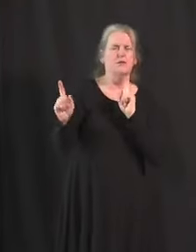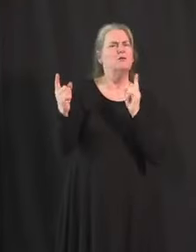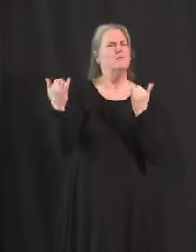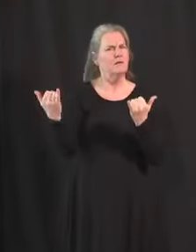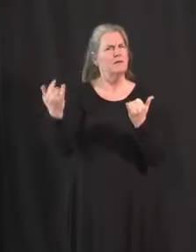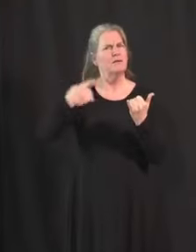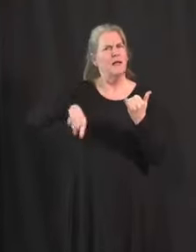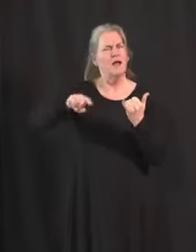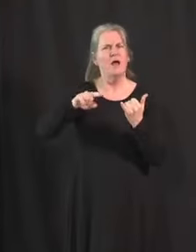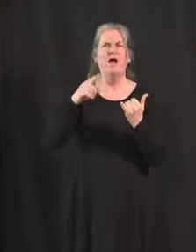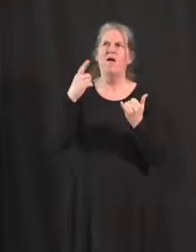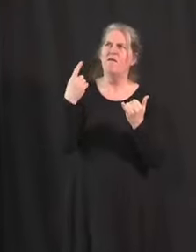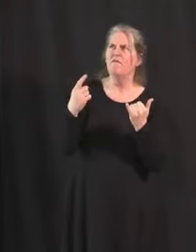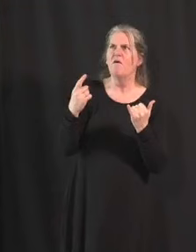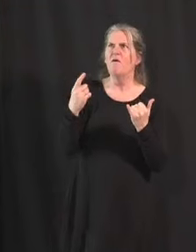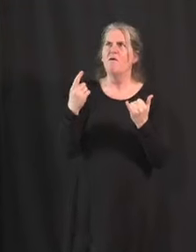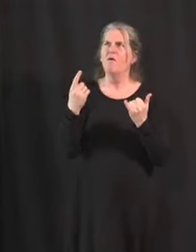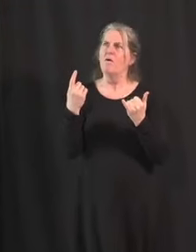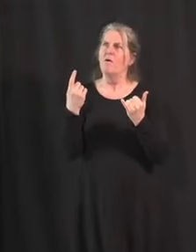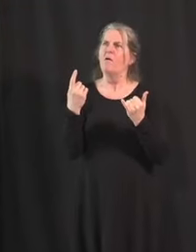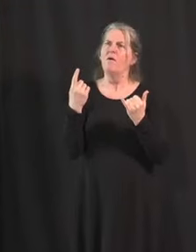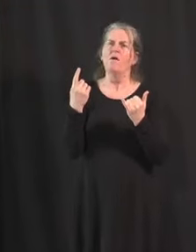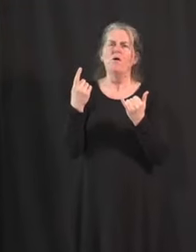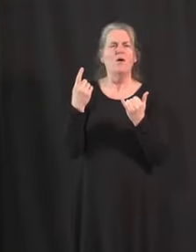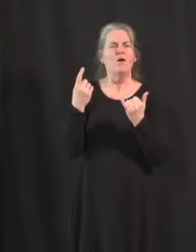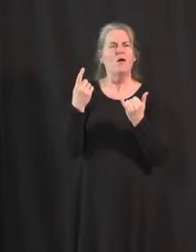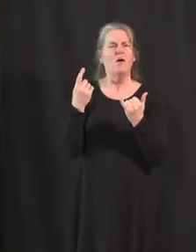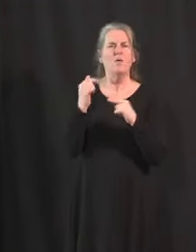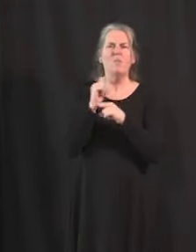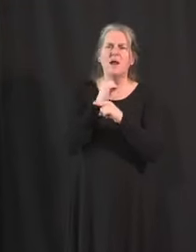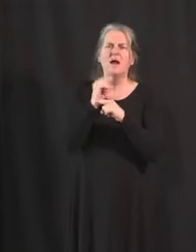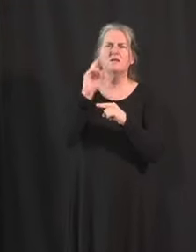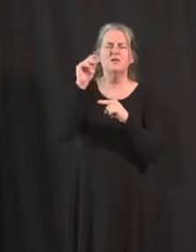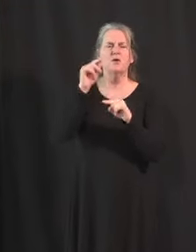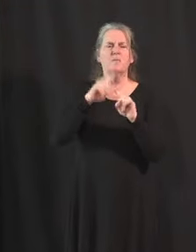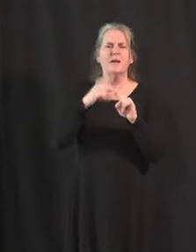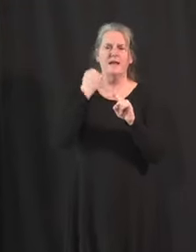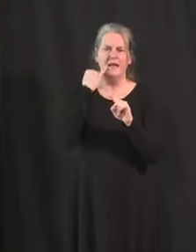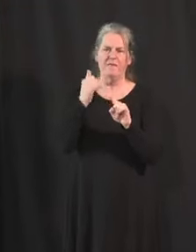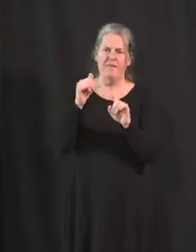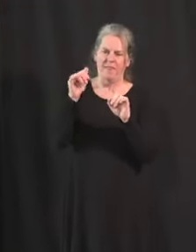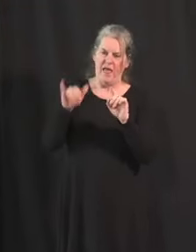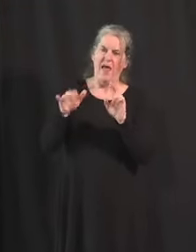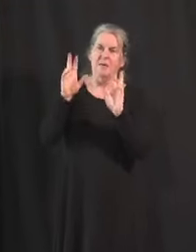IT IS OBSERVED SO THAT IF A PERSON IS UNWITTINGLY INFECTED